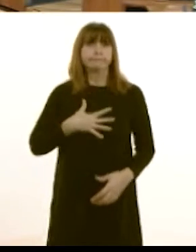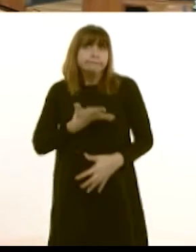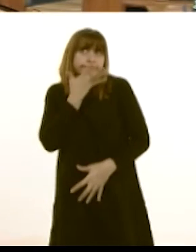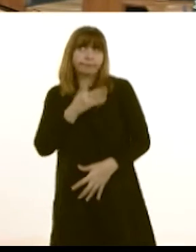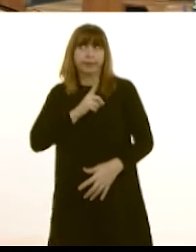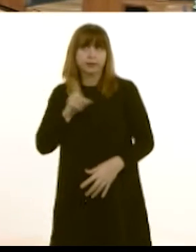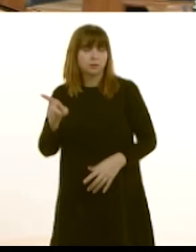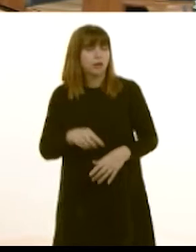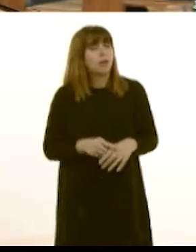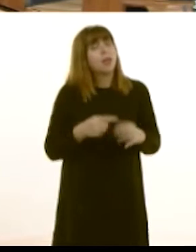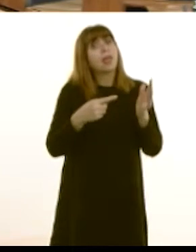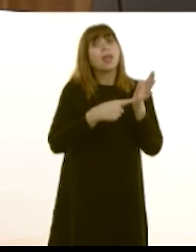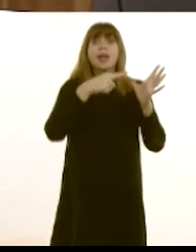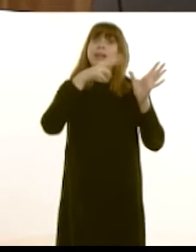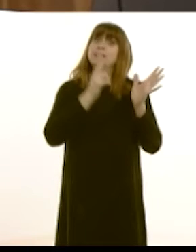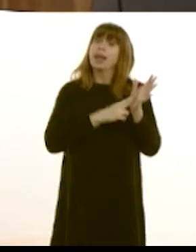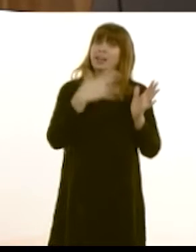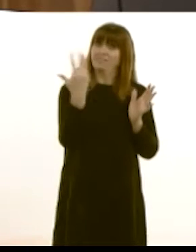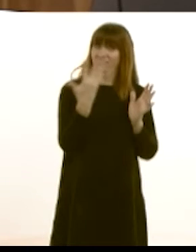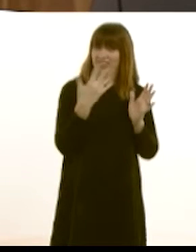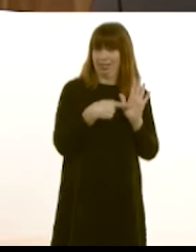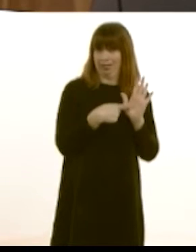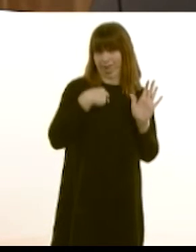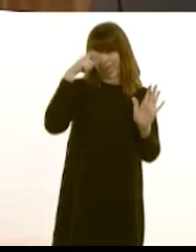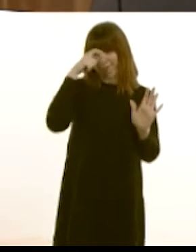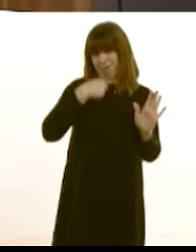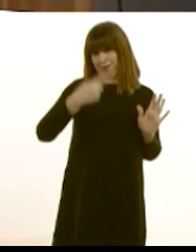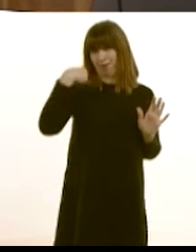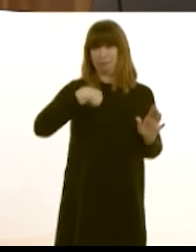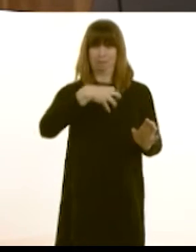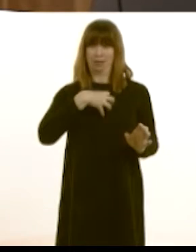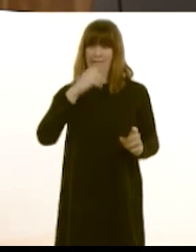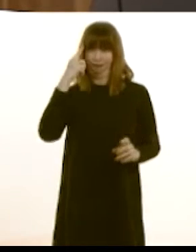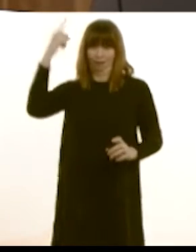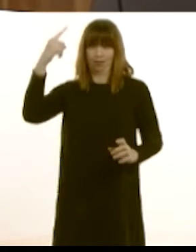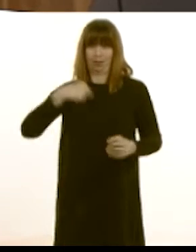When it comes to TAN 15, I remember, as the Minister responsible for introducing it, the